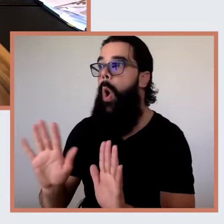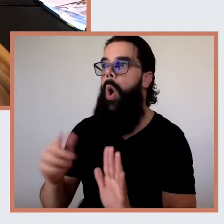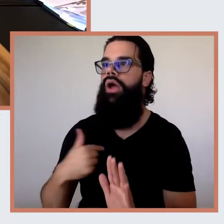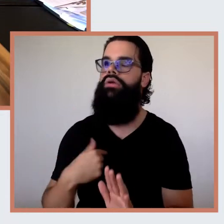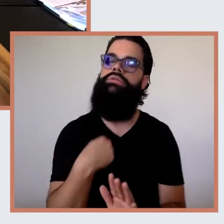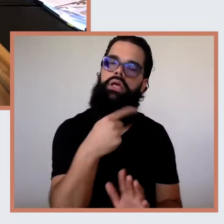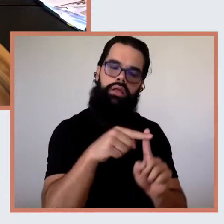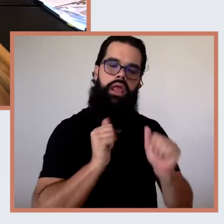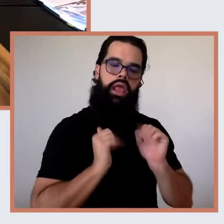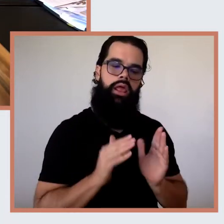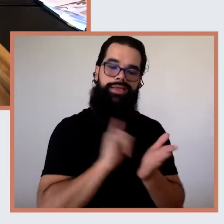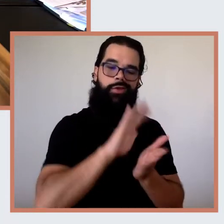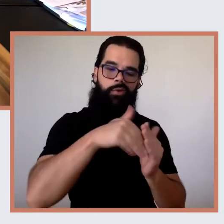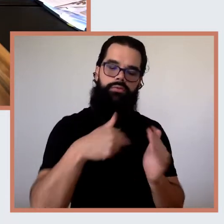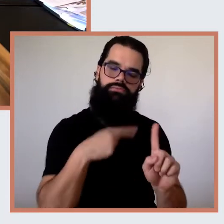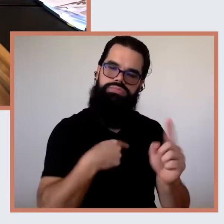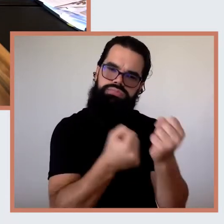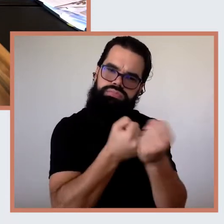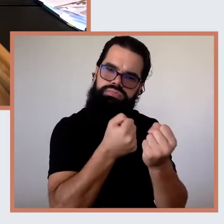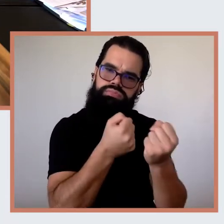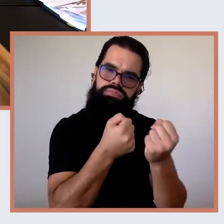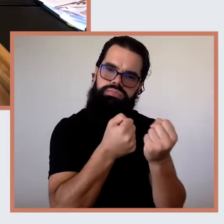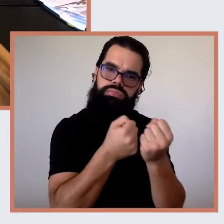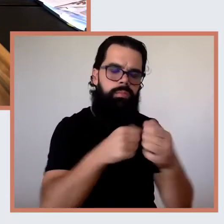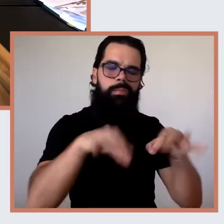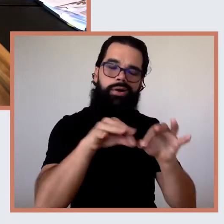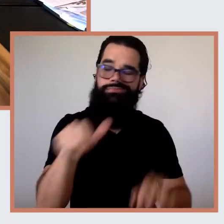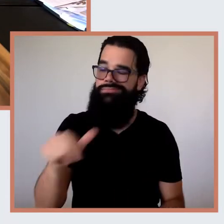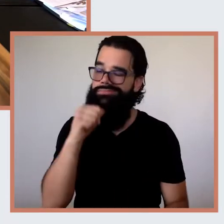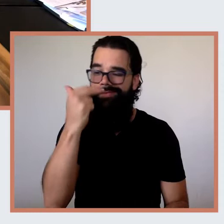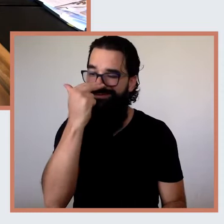"Because I need to tell my actors that I am here listening."